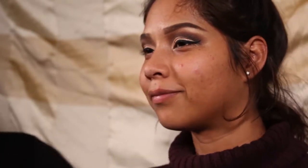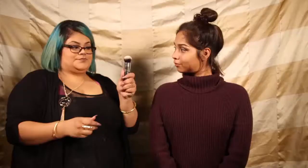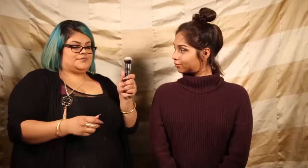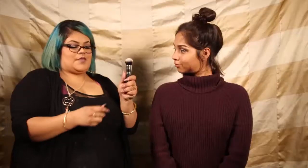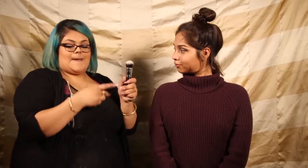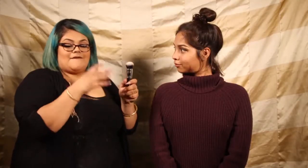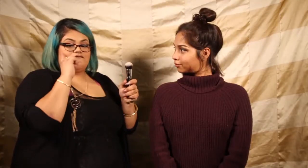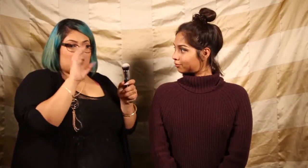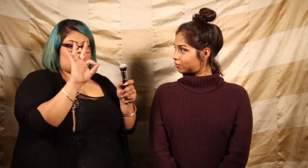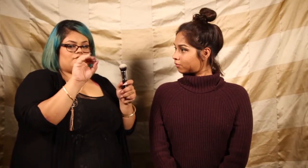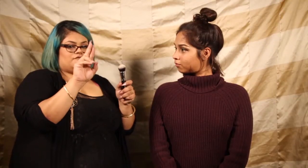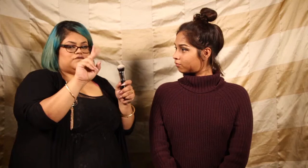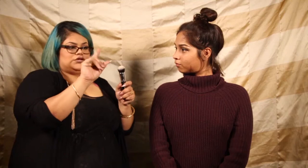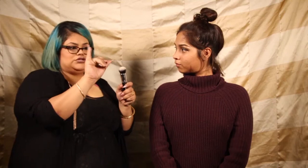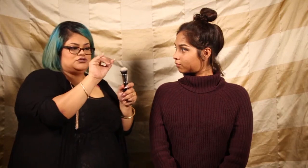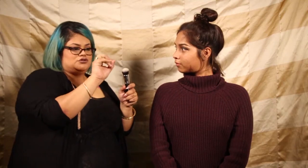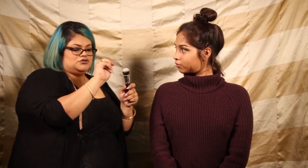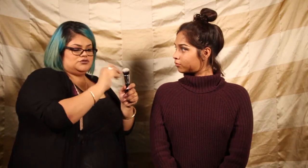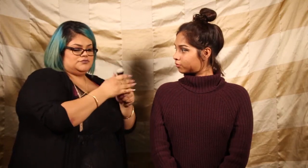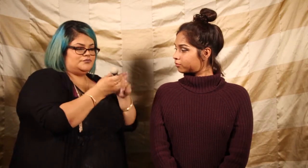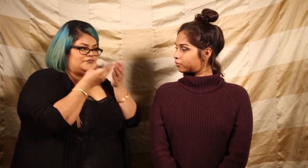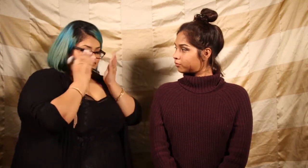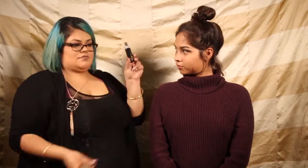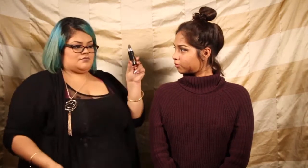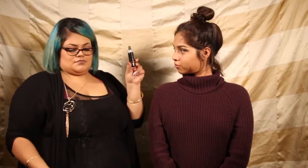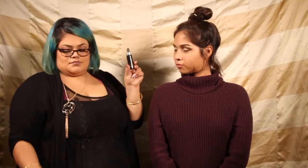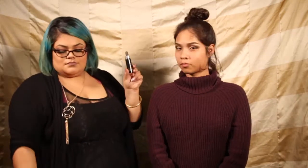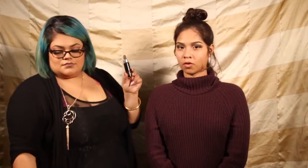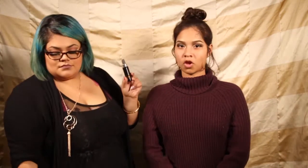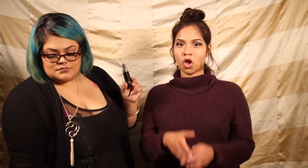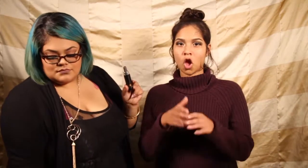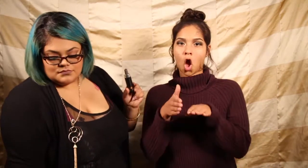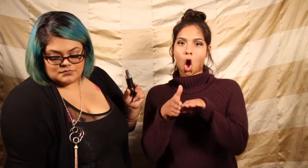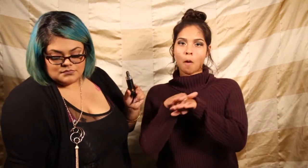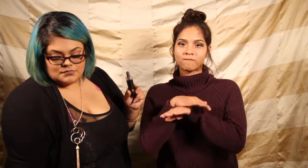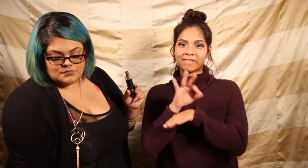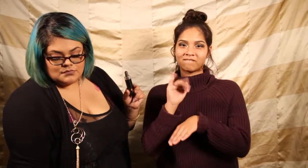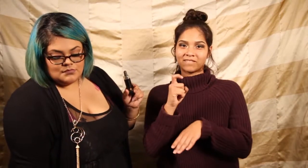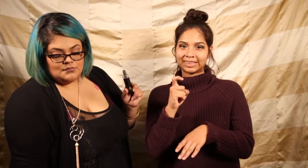This brush is for foundation.. Coverfix..